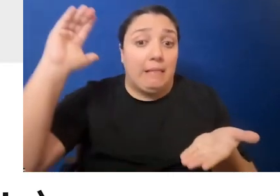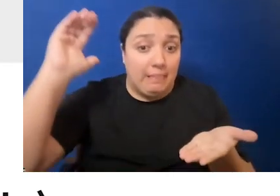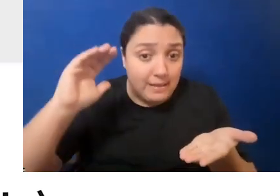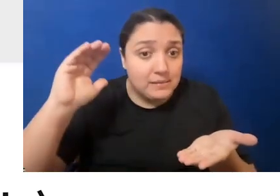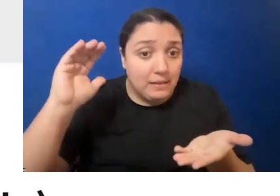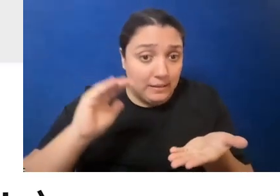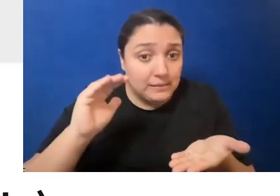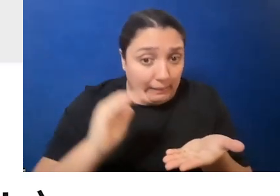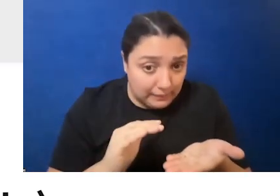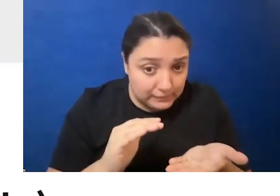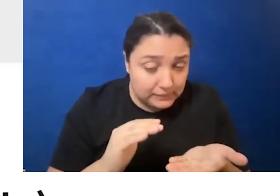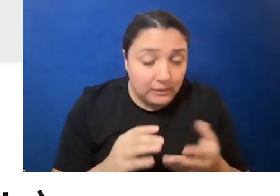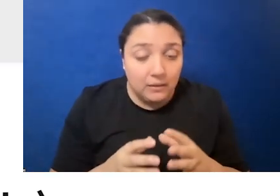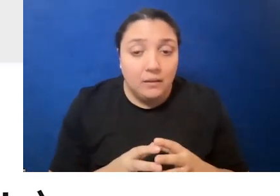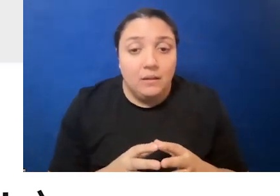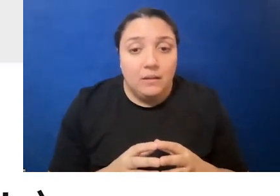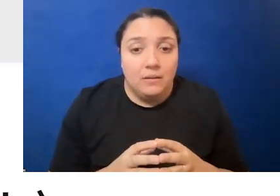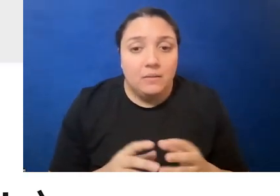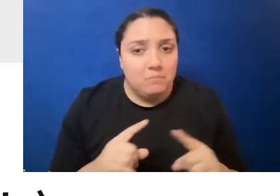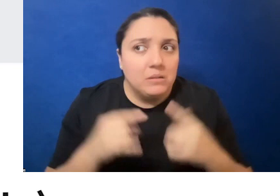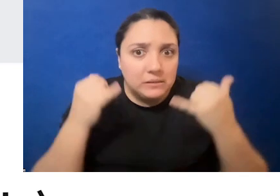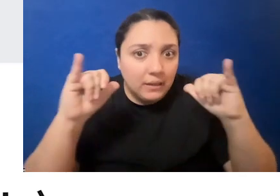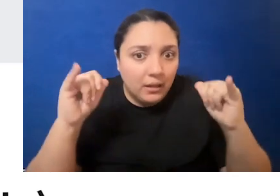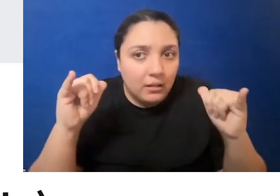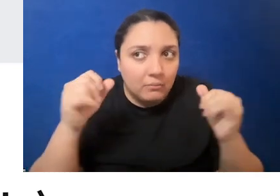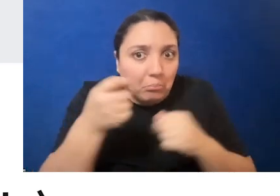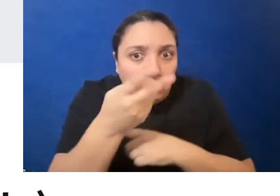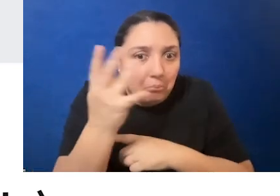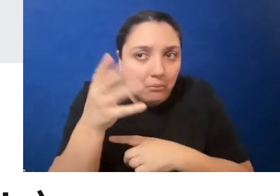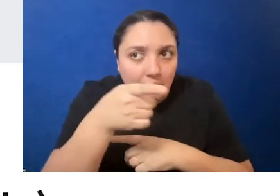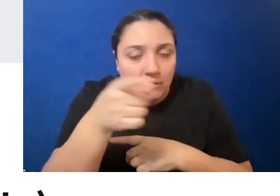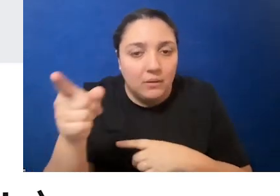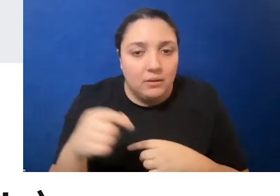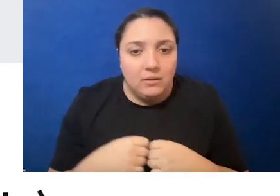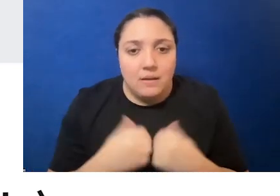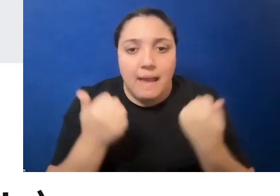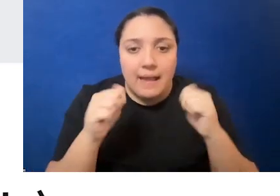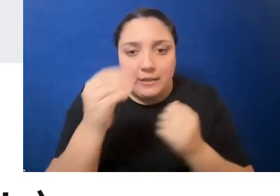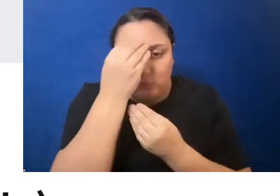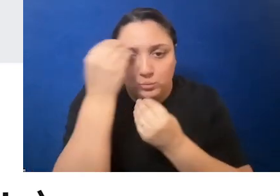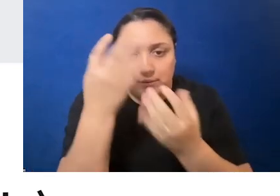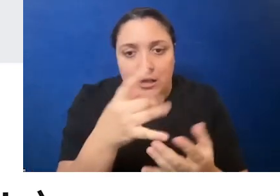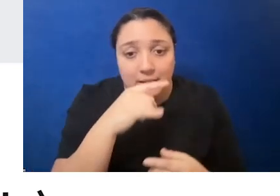PARENTED STRONGLY ENOUGH. THANKFULLY THOSE FOLKS ARE BECOMING LESS AND LESS